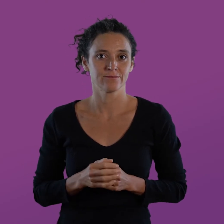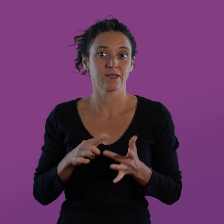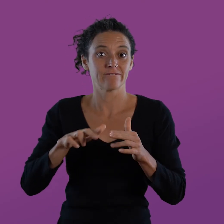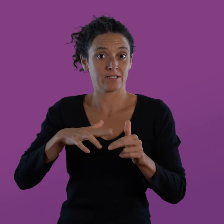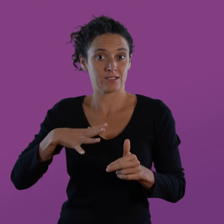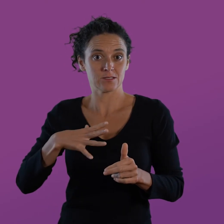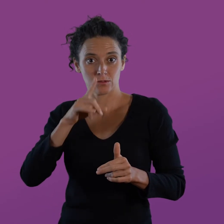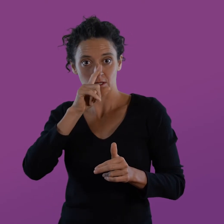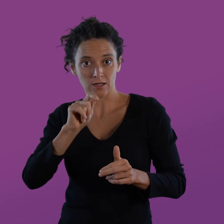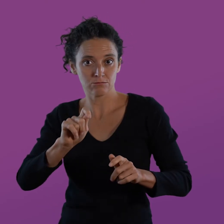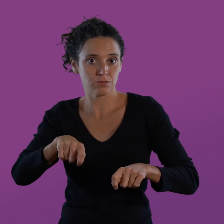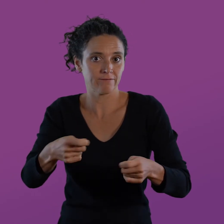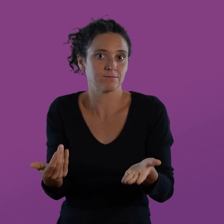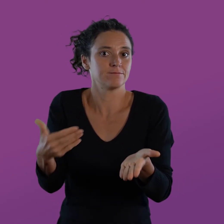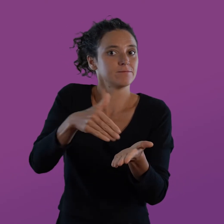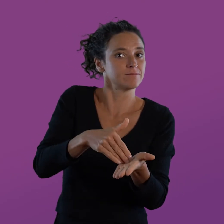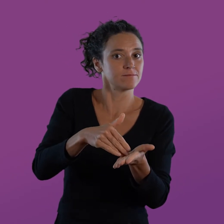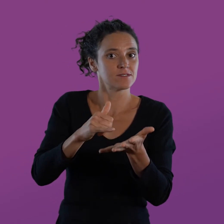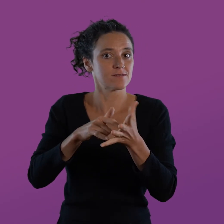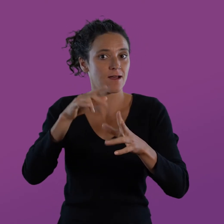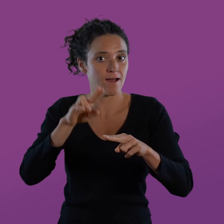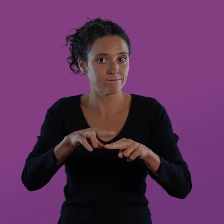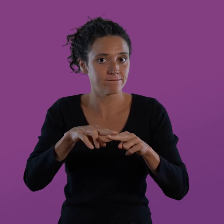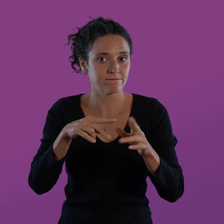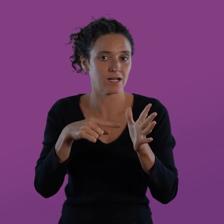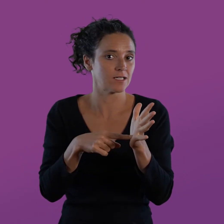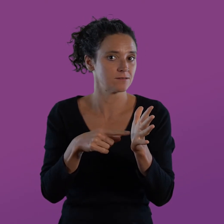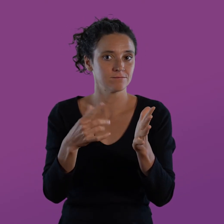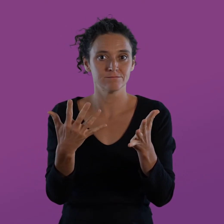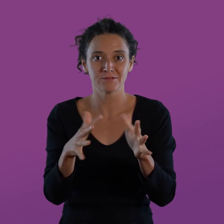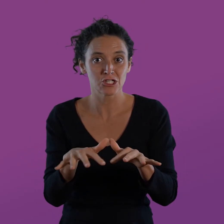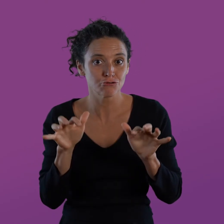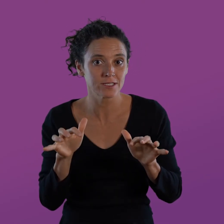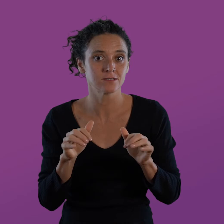Where requested, additional support staff will be made available at hearings,